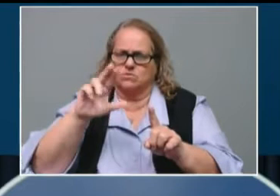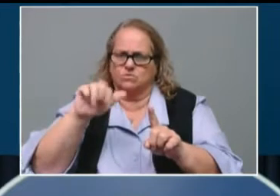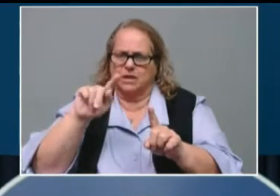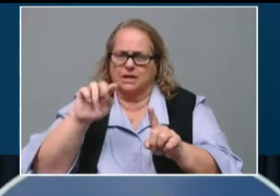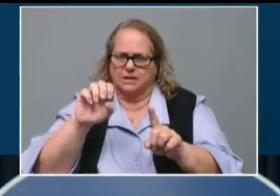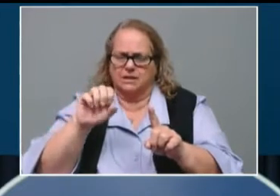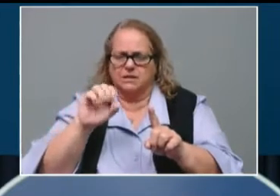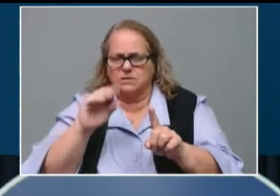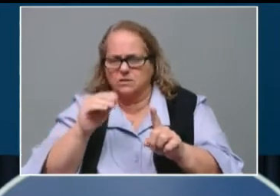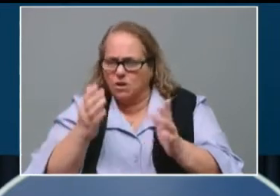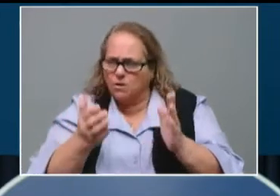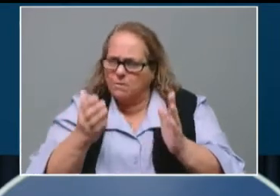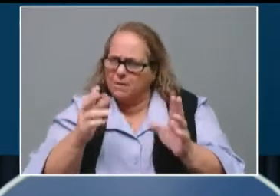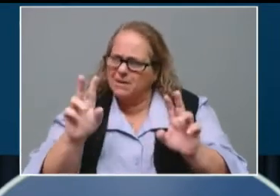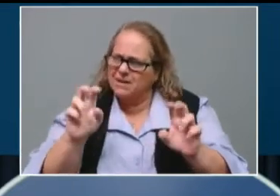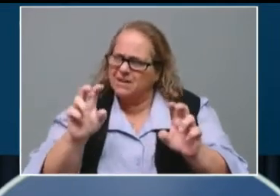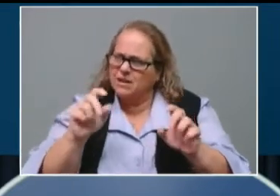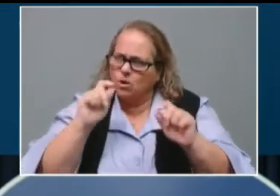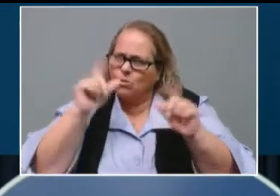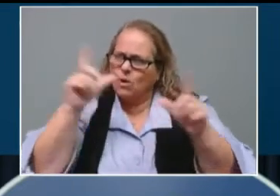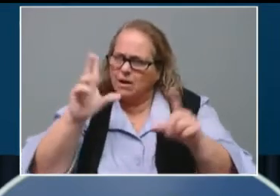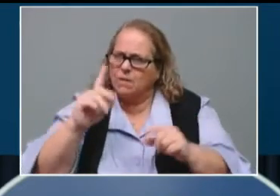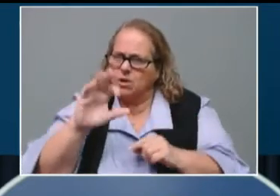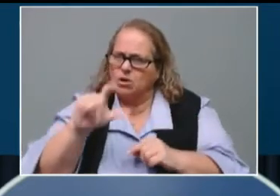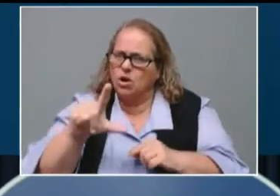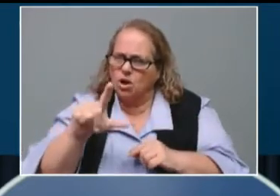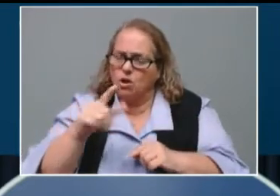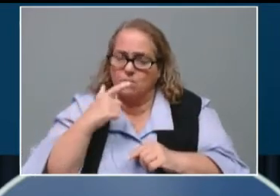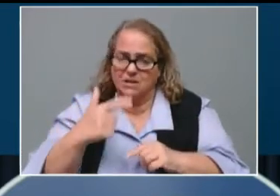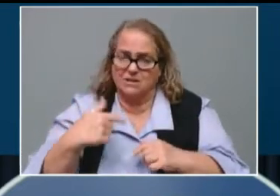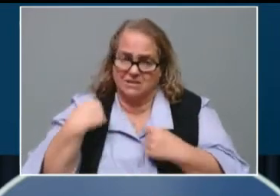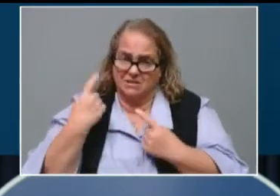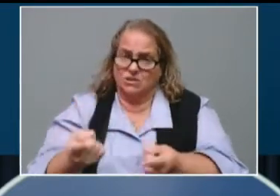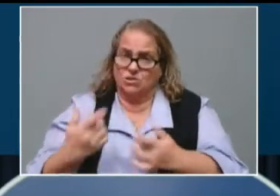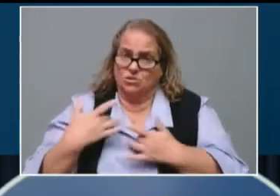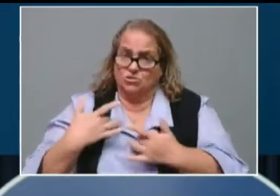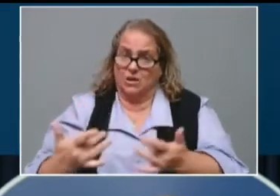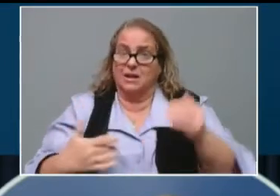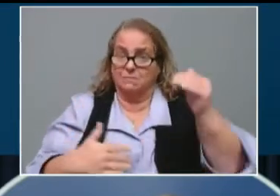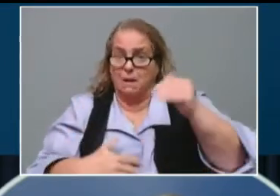now because the current trend has been really good. But we need to be cautious.